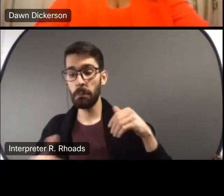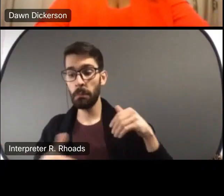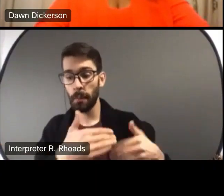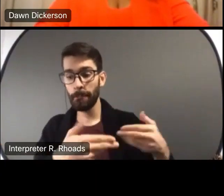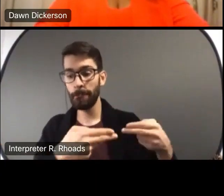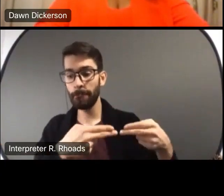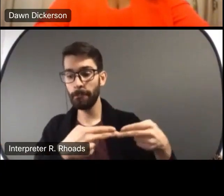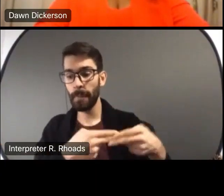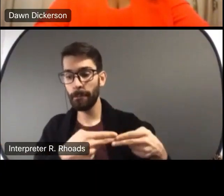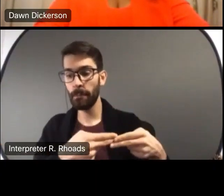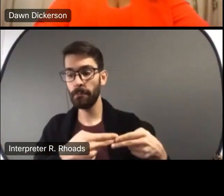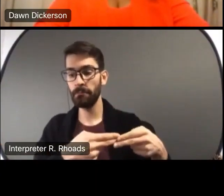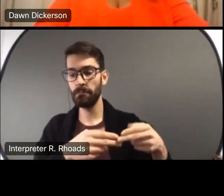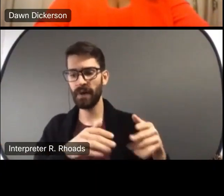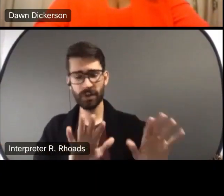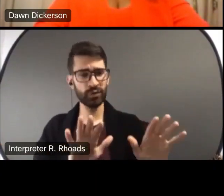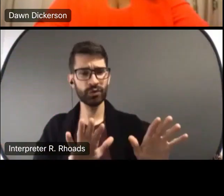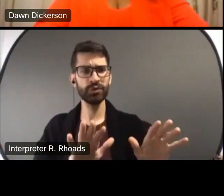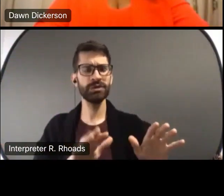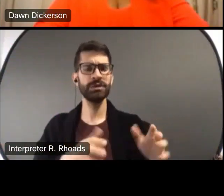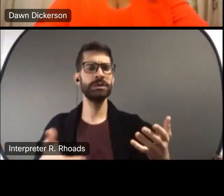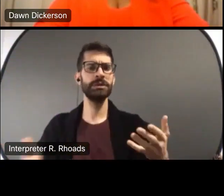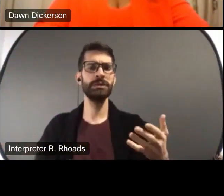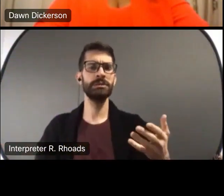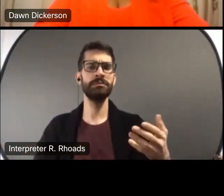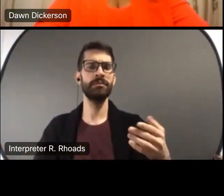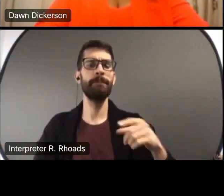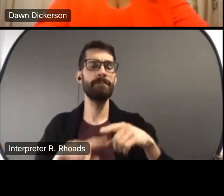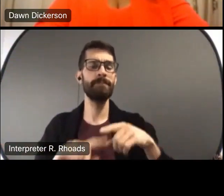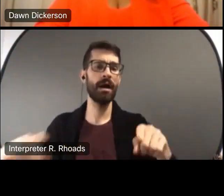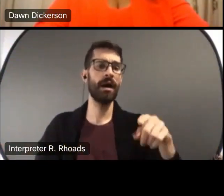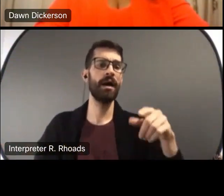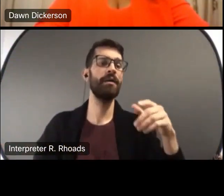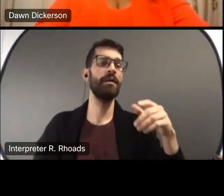I do know that we can answer your questions and so therefore we want to know what they are.